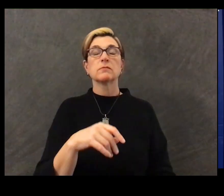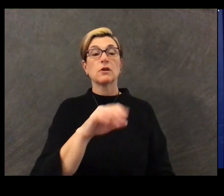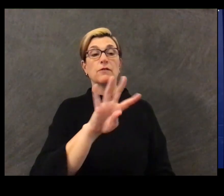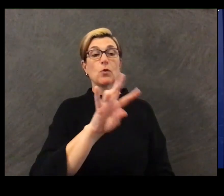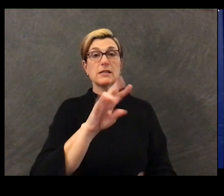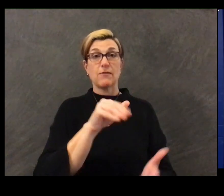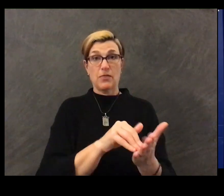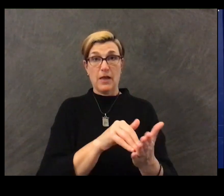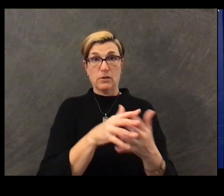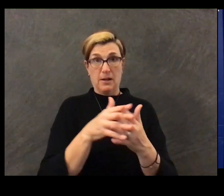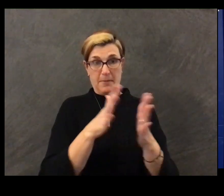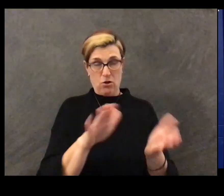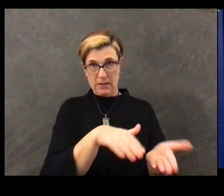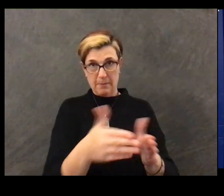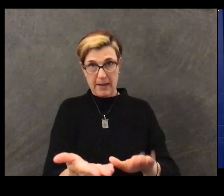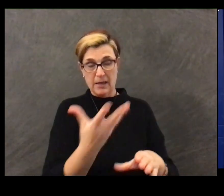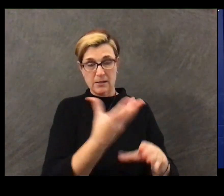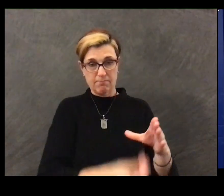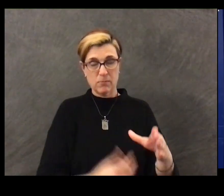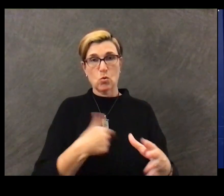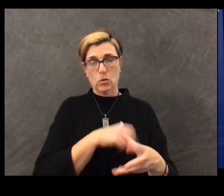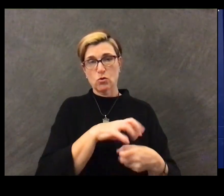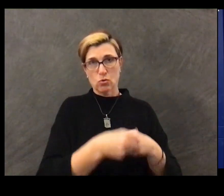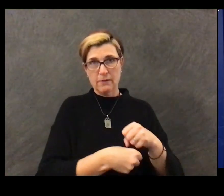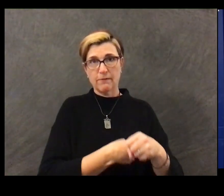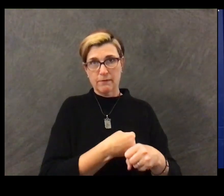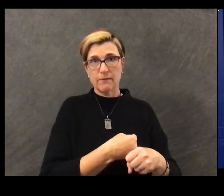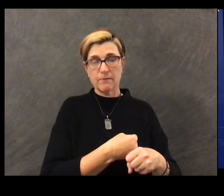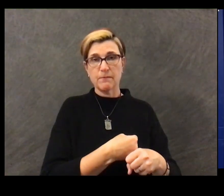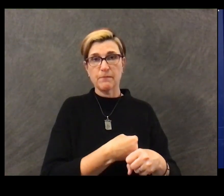our countrymen according to dr. Burks and her team we